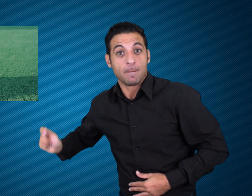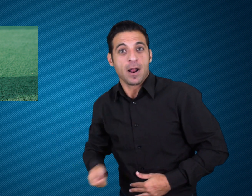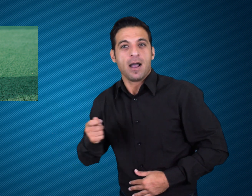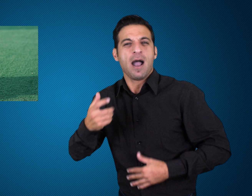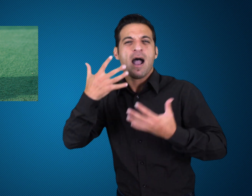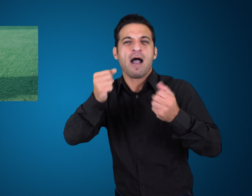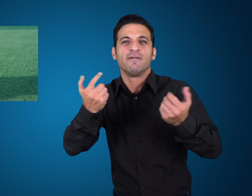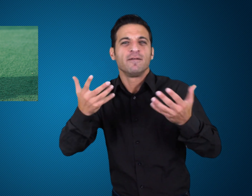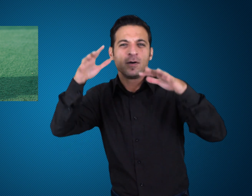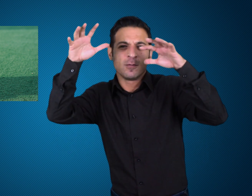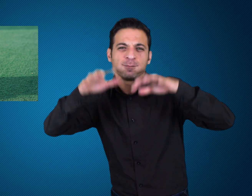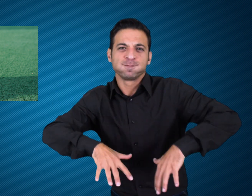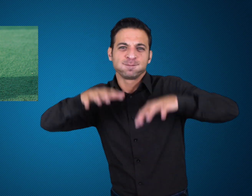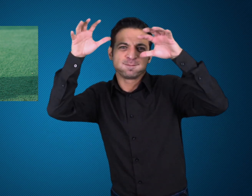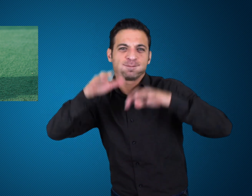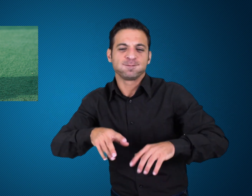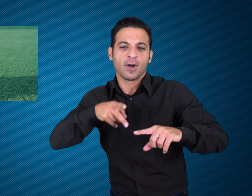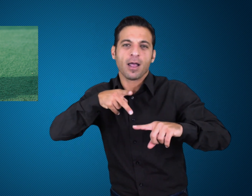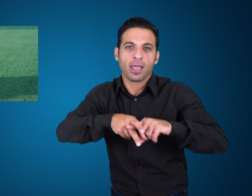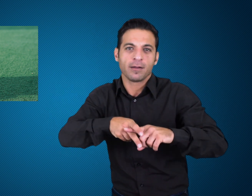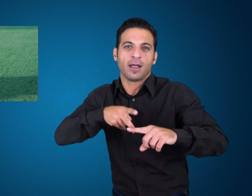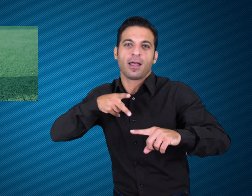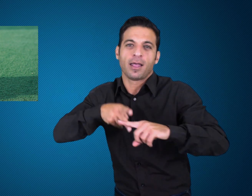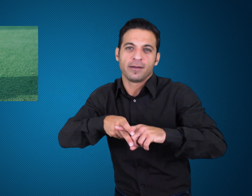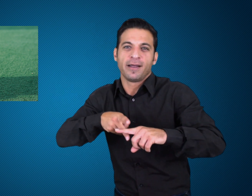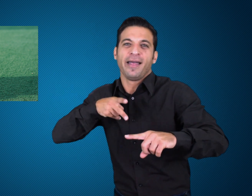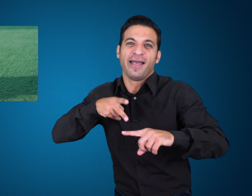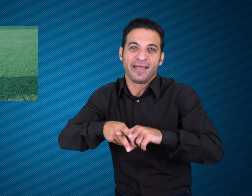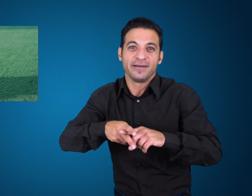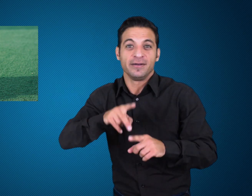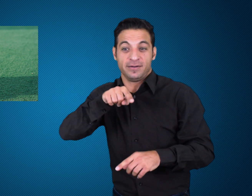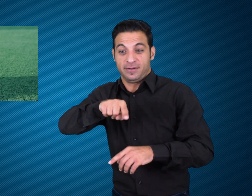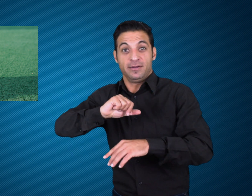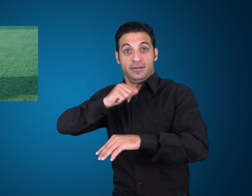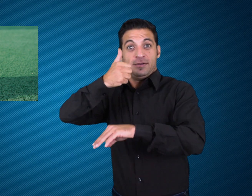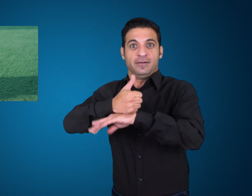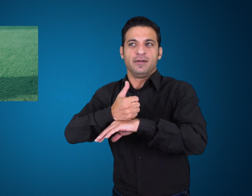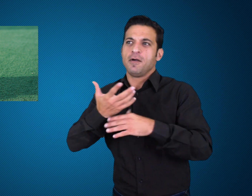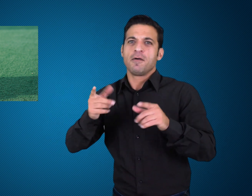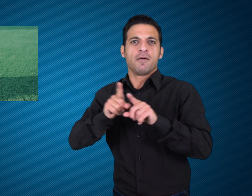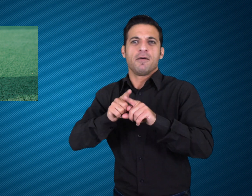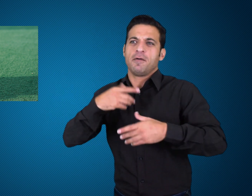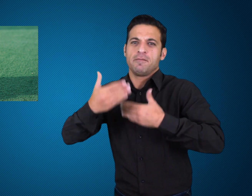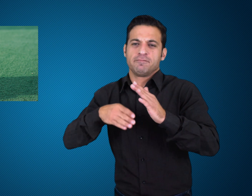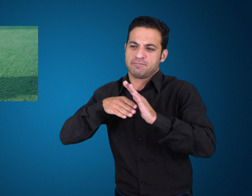The results; Karin Hansson of Sweden won